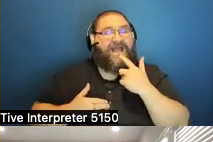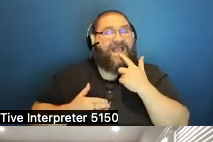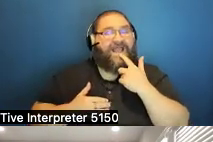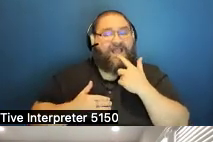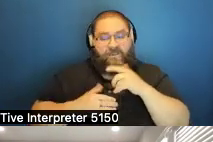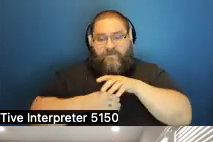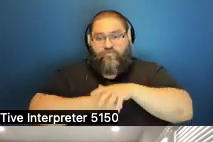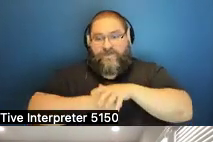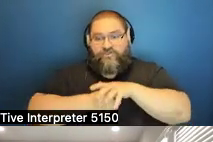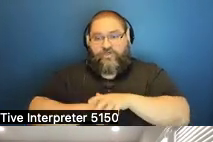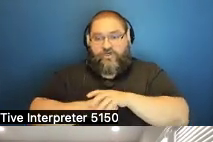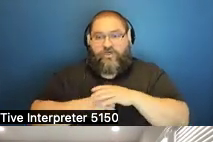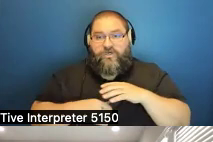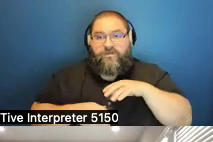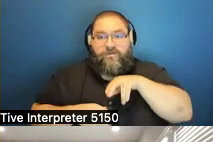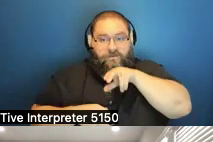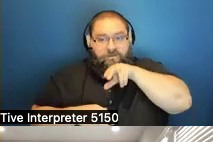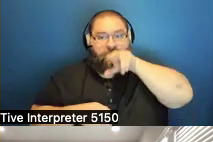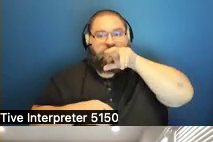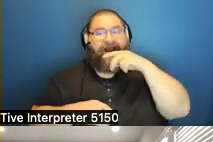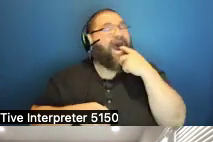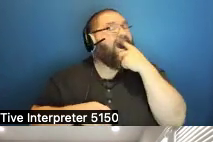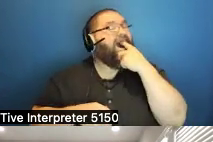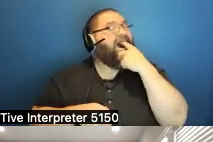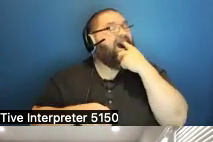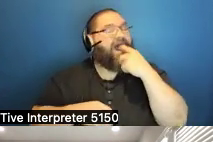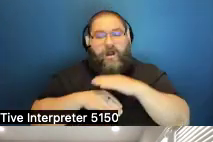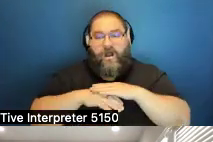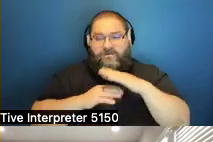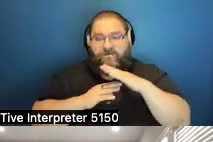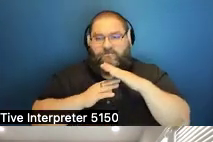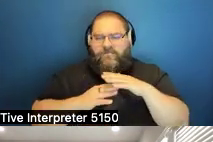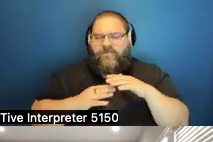again, like, the high palate. 19:43:39 a counterbalanced by the pressure.